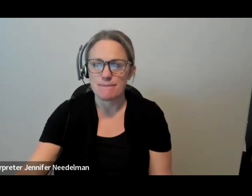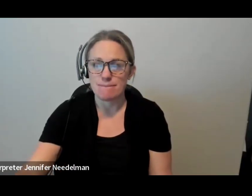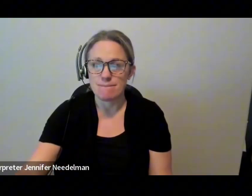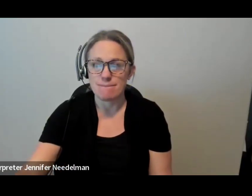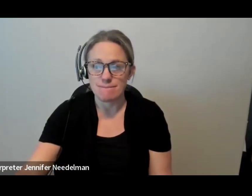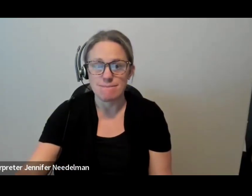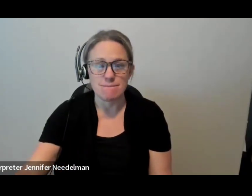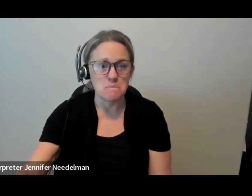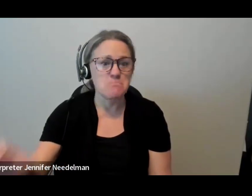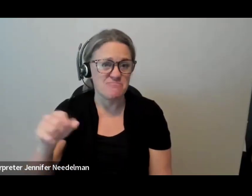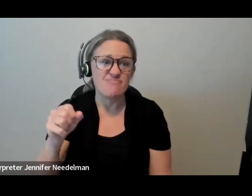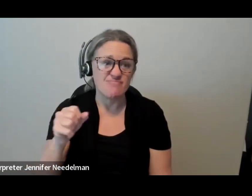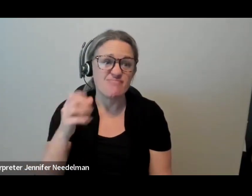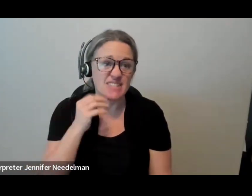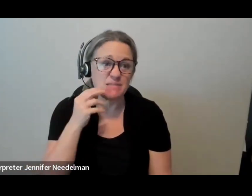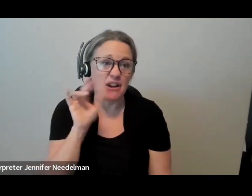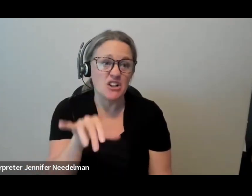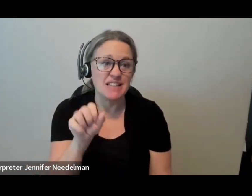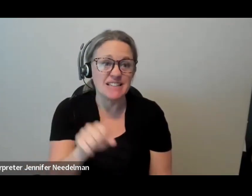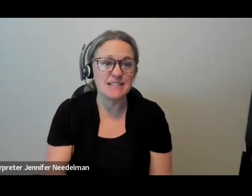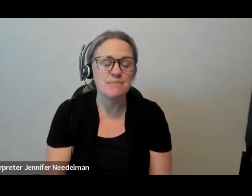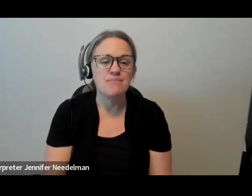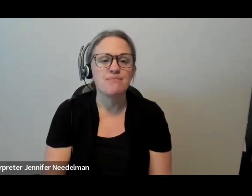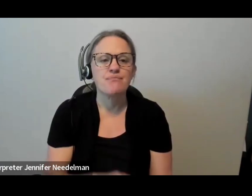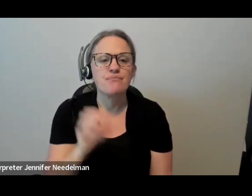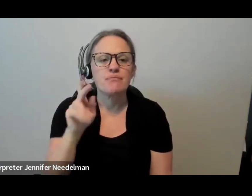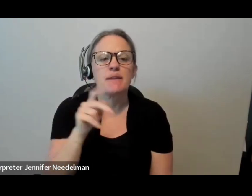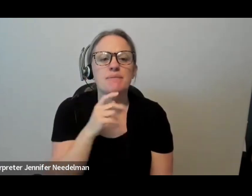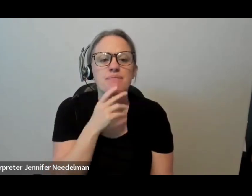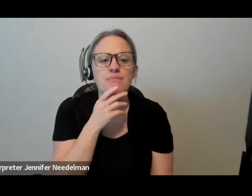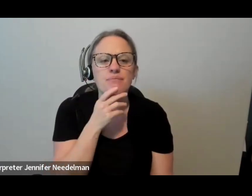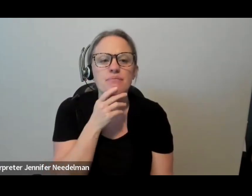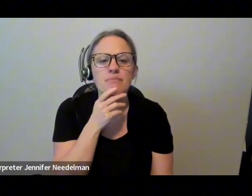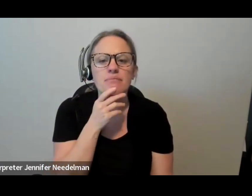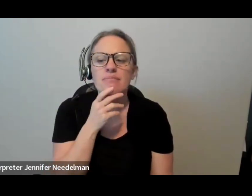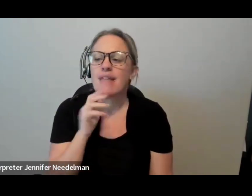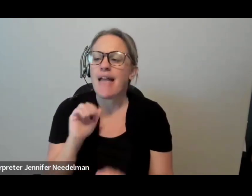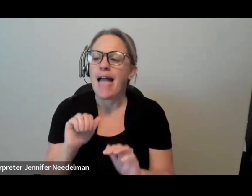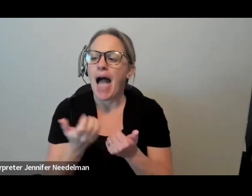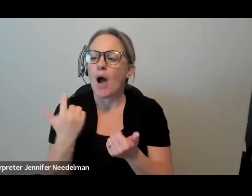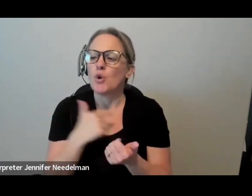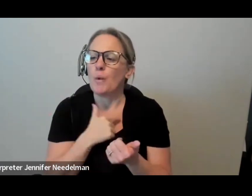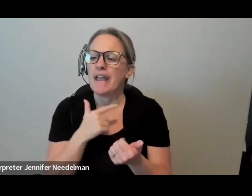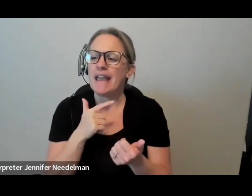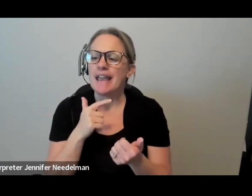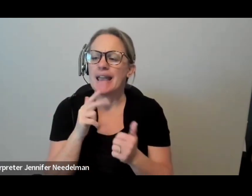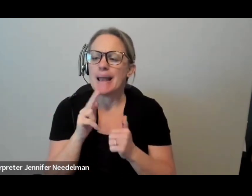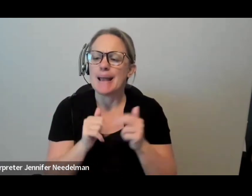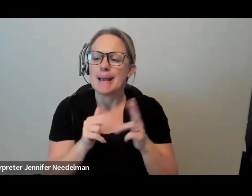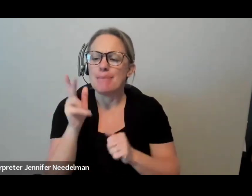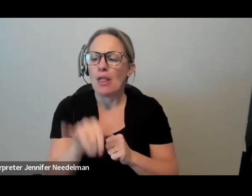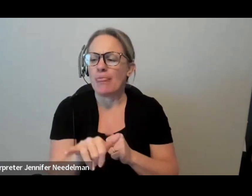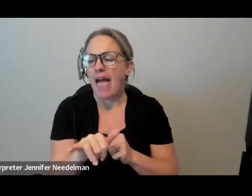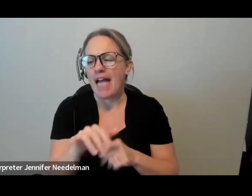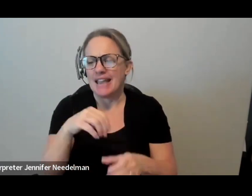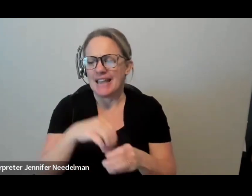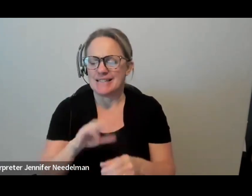Yes. Okay. How do we instill that into our daily practices?